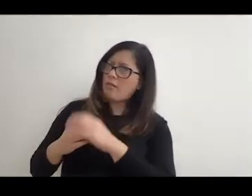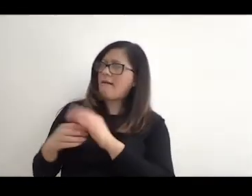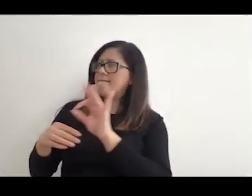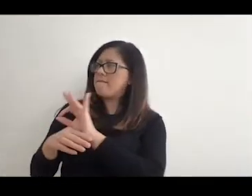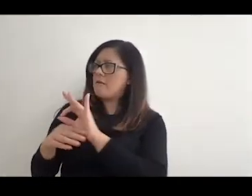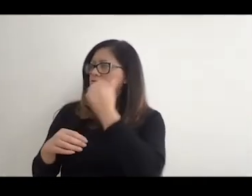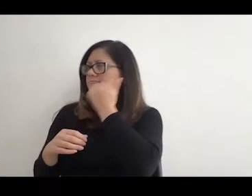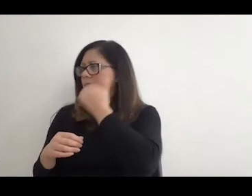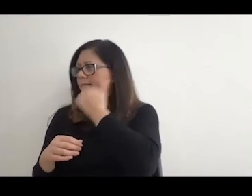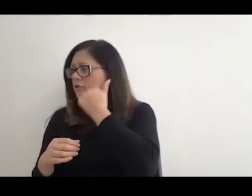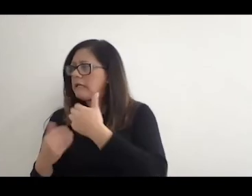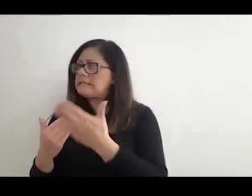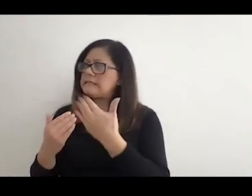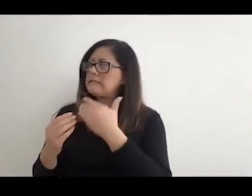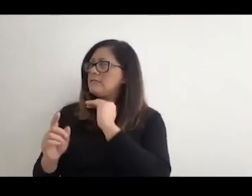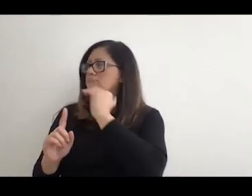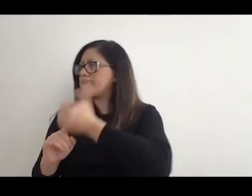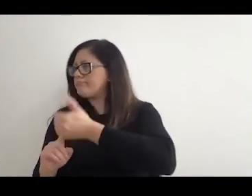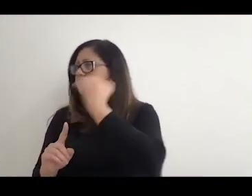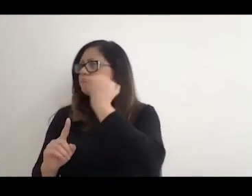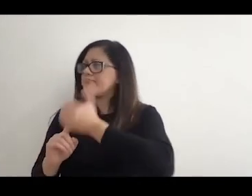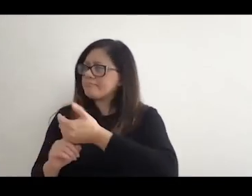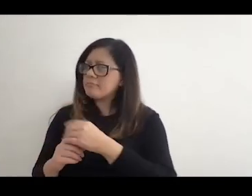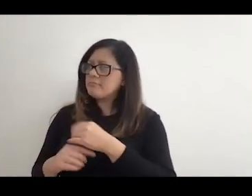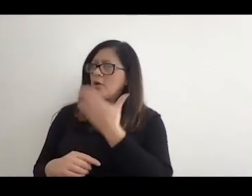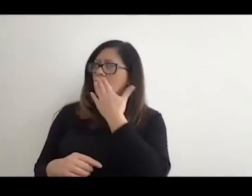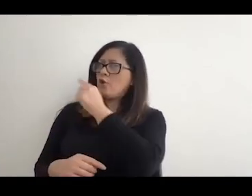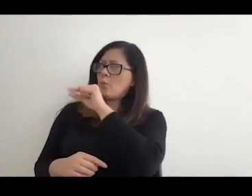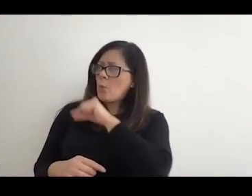they're going to be able to get dressed. Is it going to be with as much